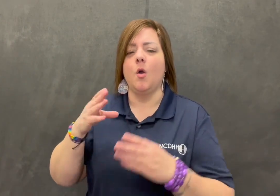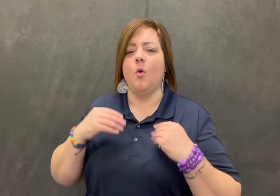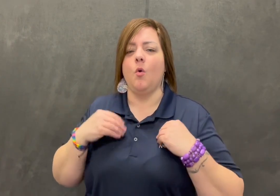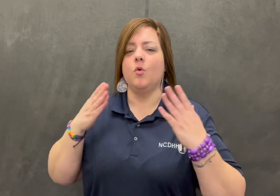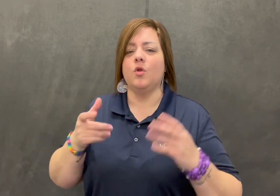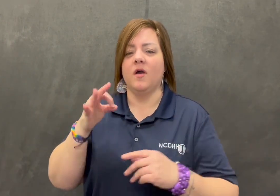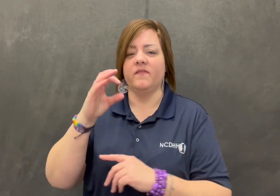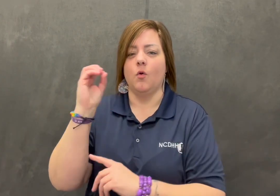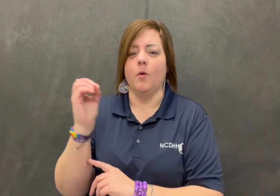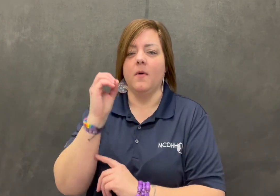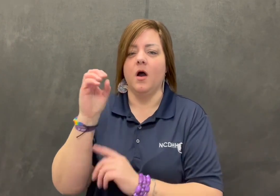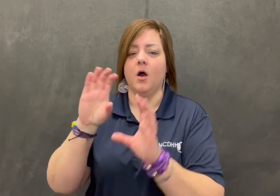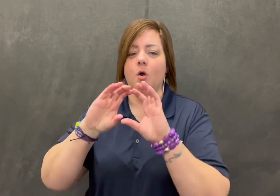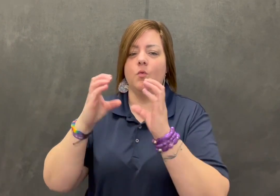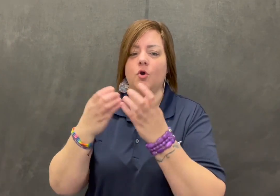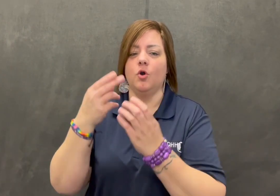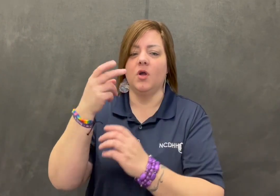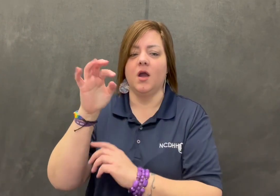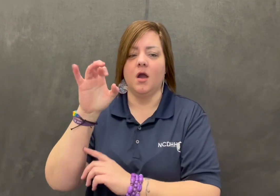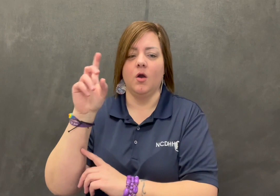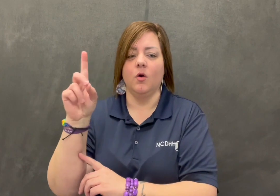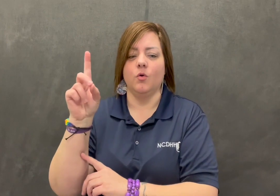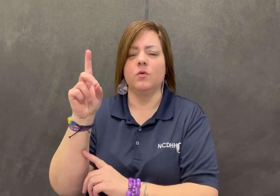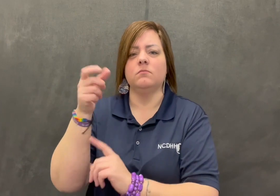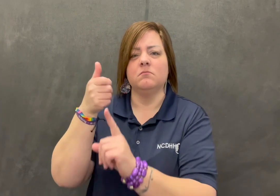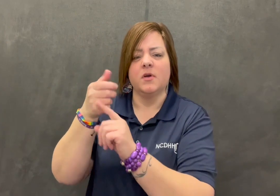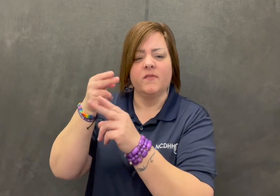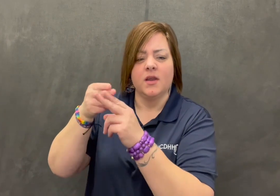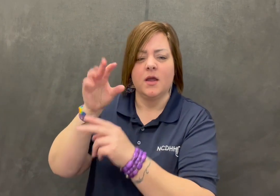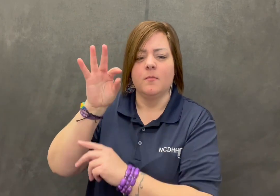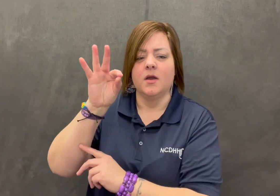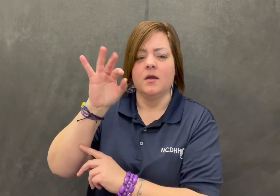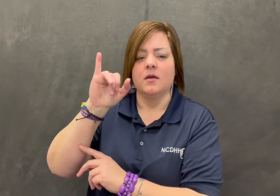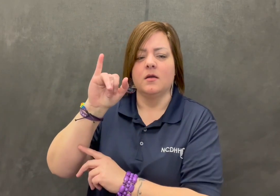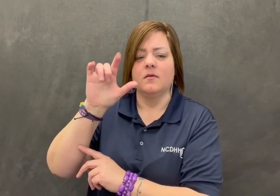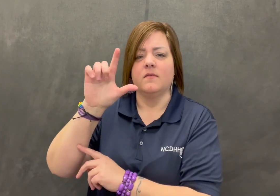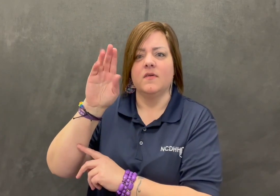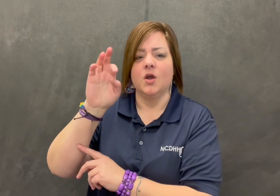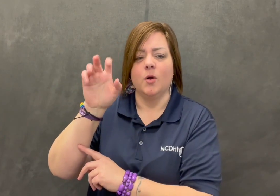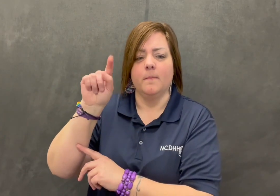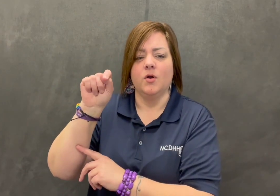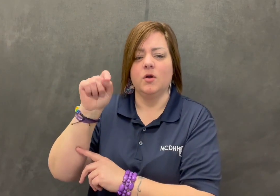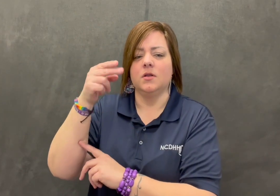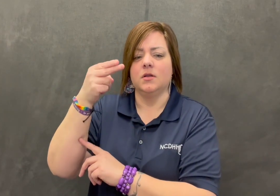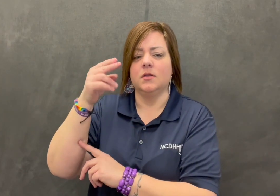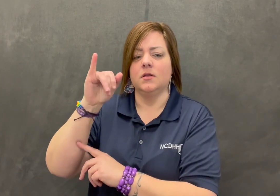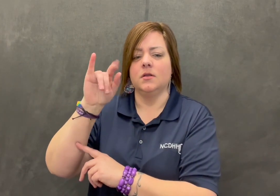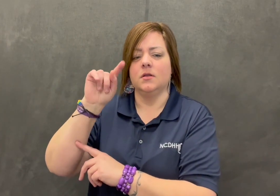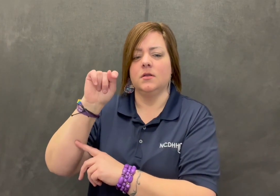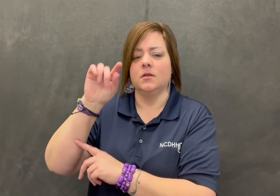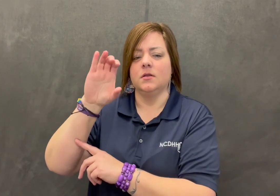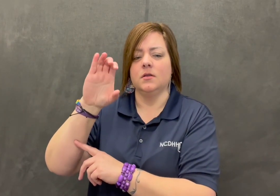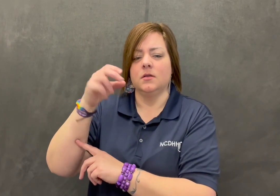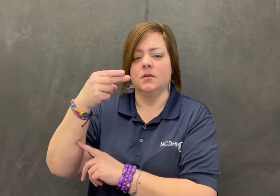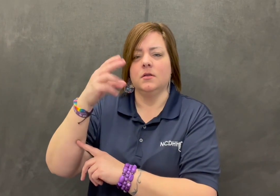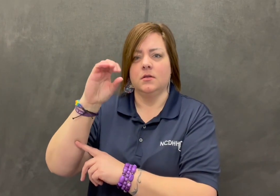was a Nebraska Senator and owner of the Omaha World Herald his name was Gilbert Hitchcock.